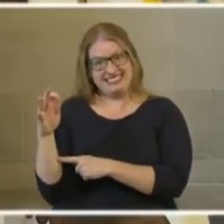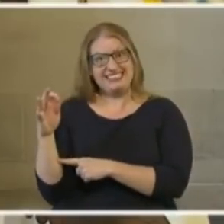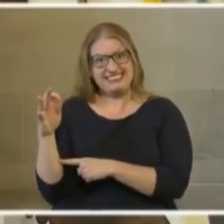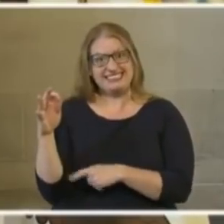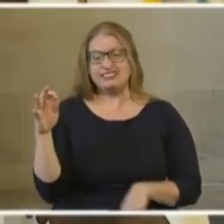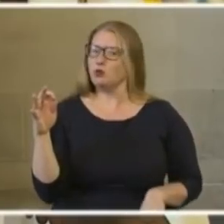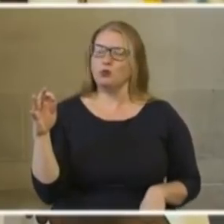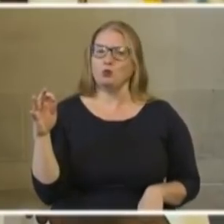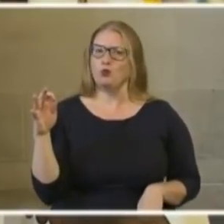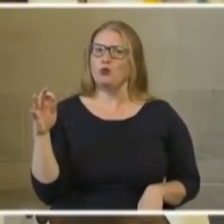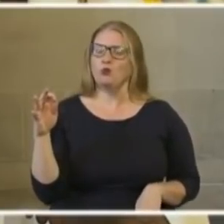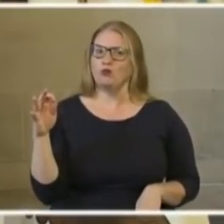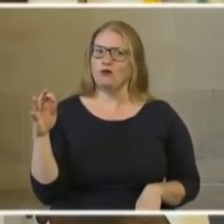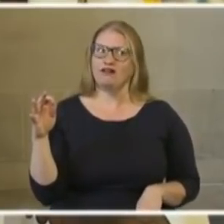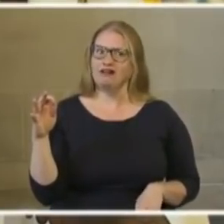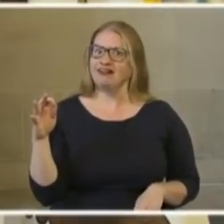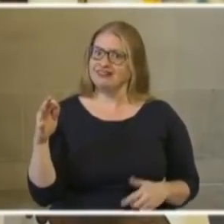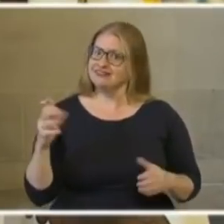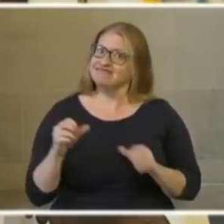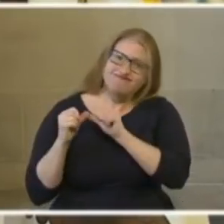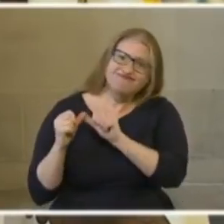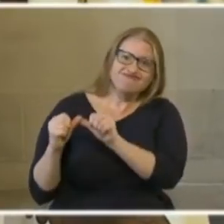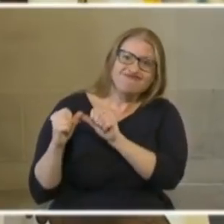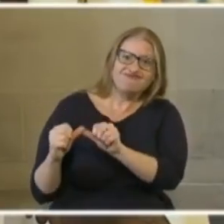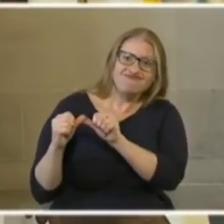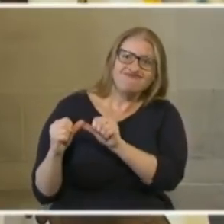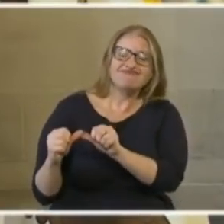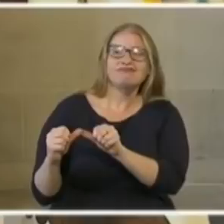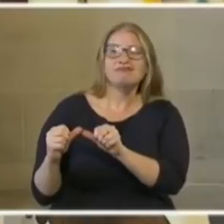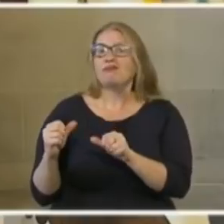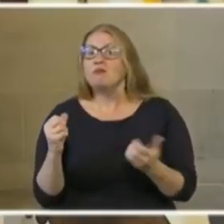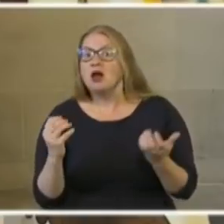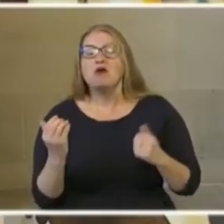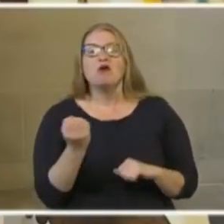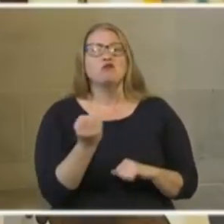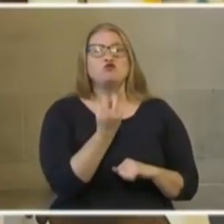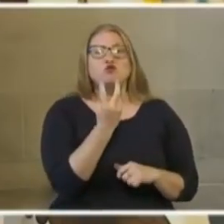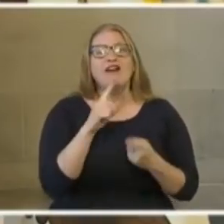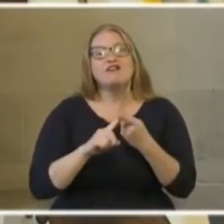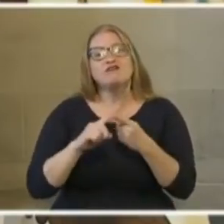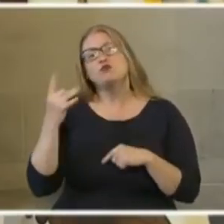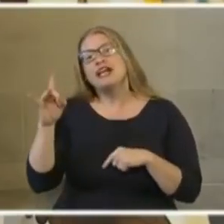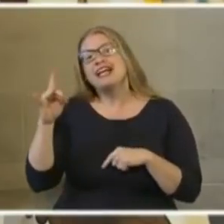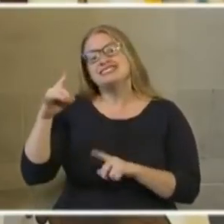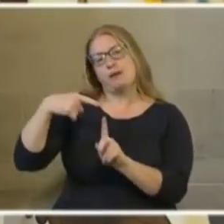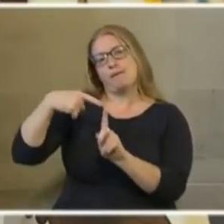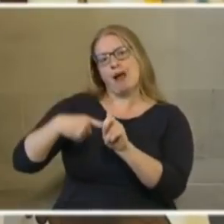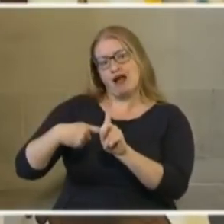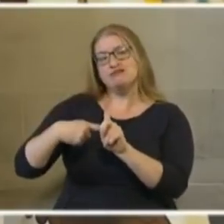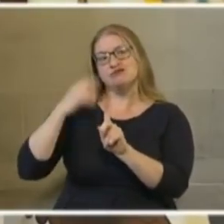I HAVE SAID IN THE PAST, DR. KOUFAX HAS SAID IN THE PAST, THE COVID-19, THIS COVID-19 IS